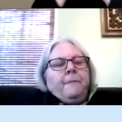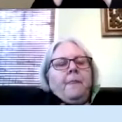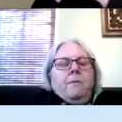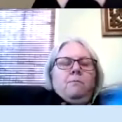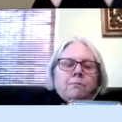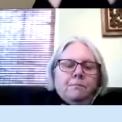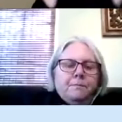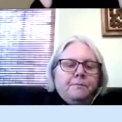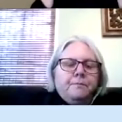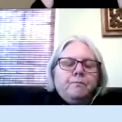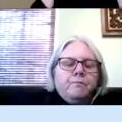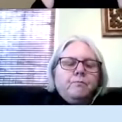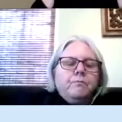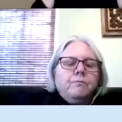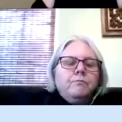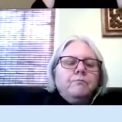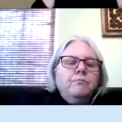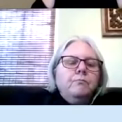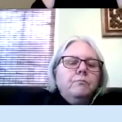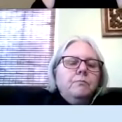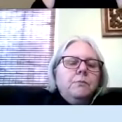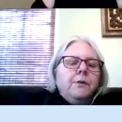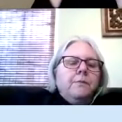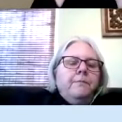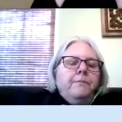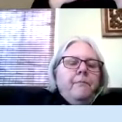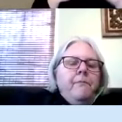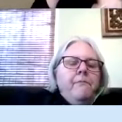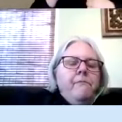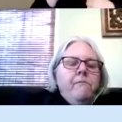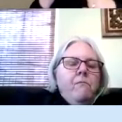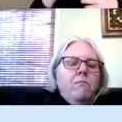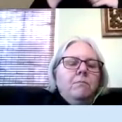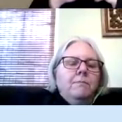then what we're going to do is we're going to take the number of calls per year to the helpline.